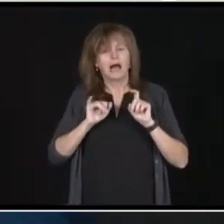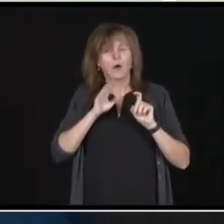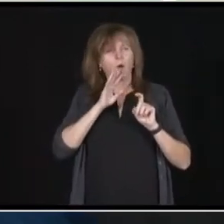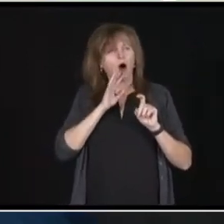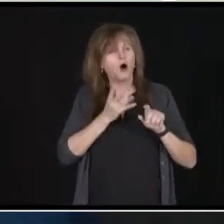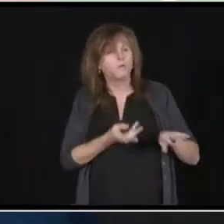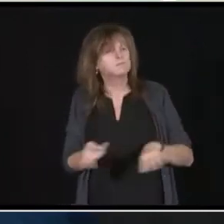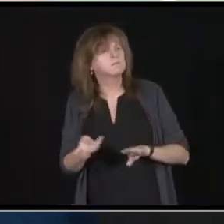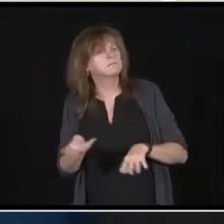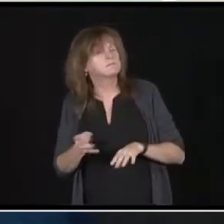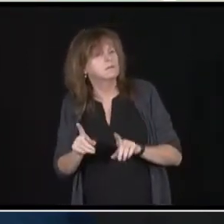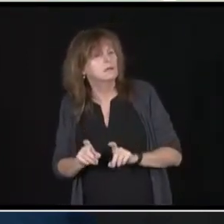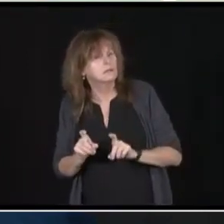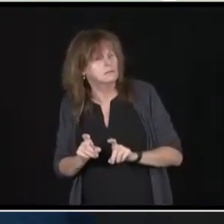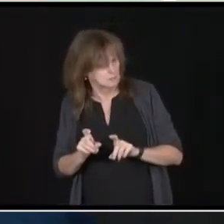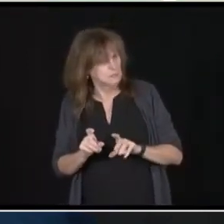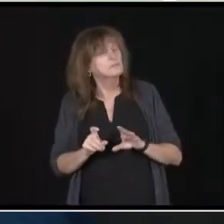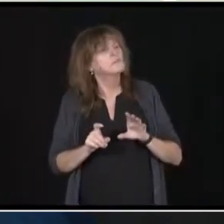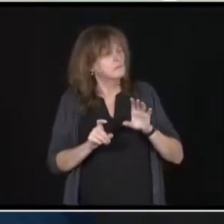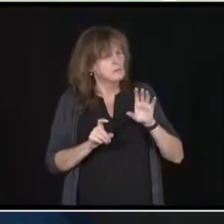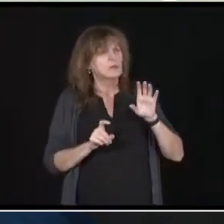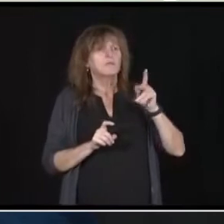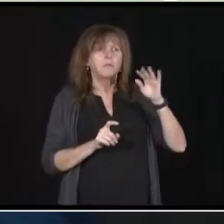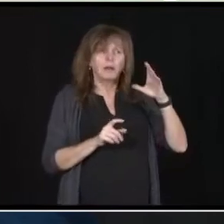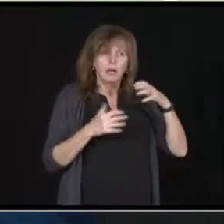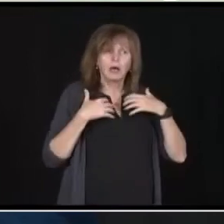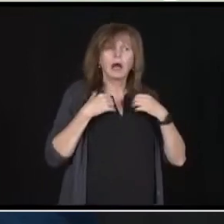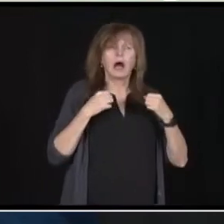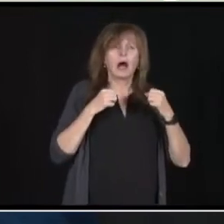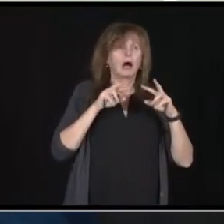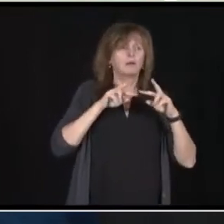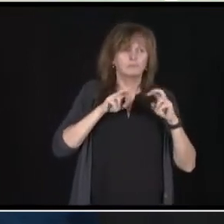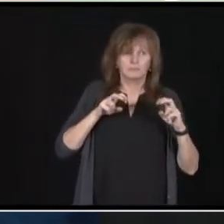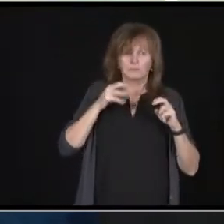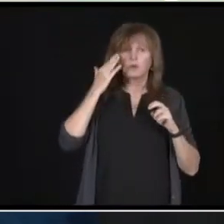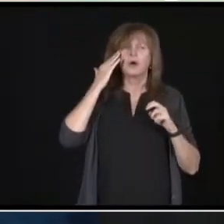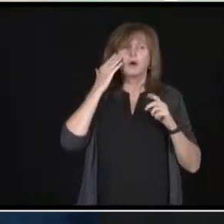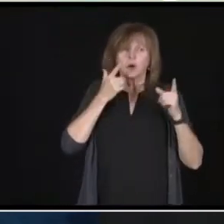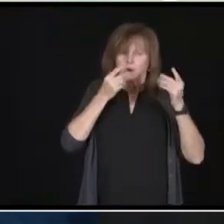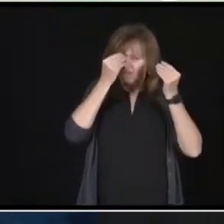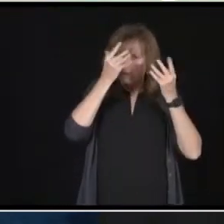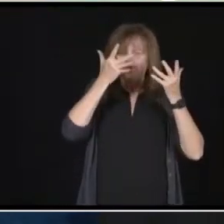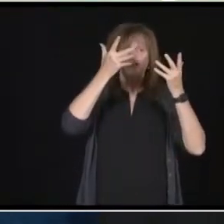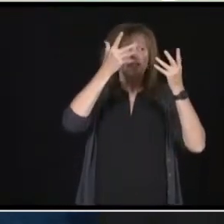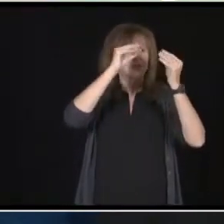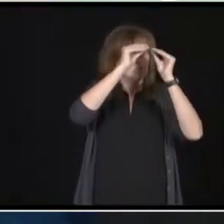with the Ottawa Public health unit at the relevant public health unit. They are aware of the data.